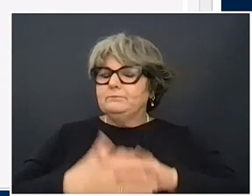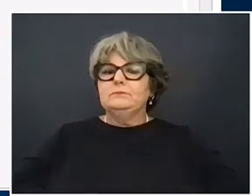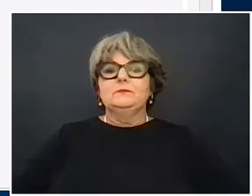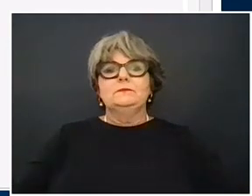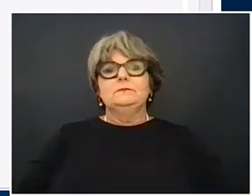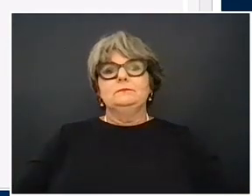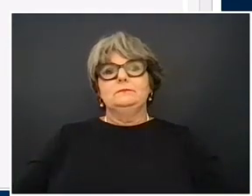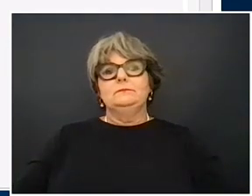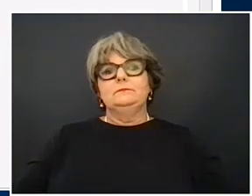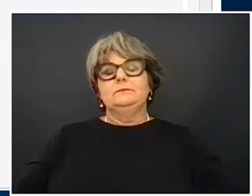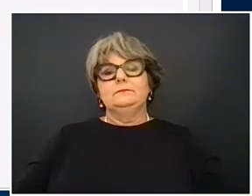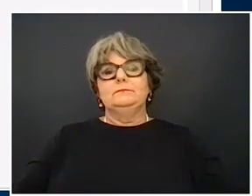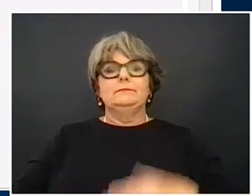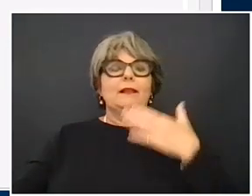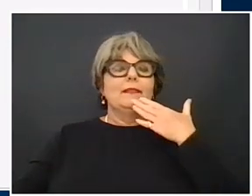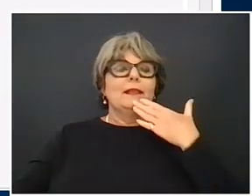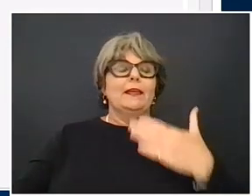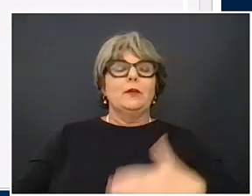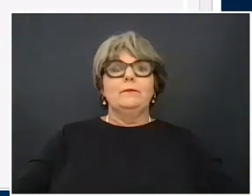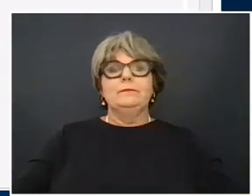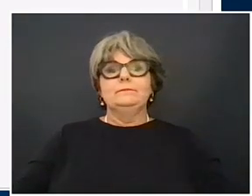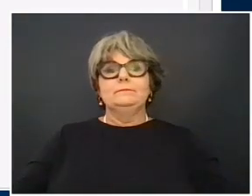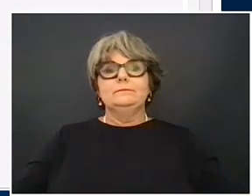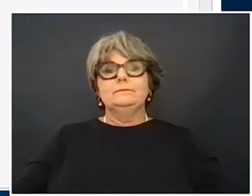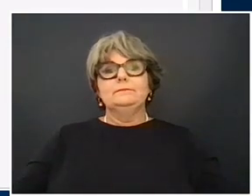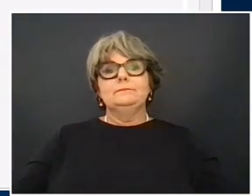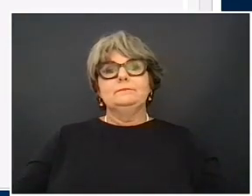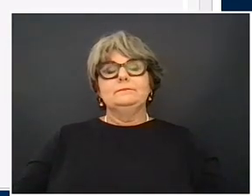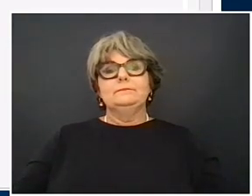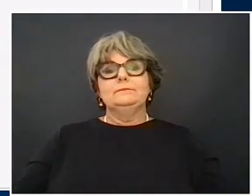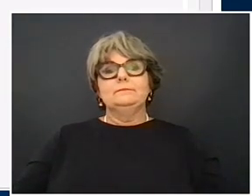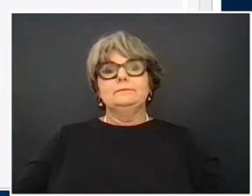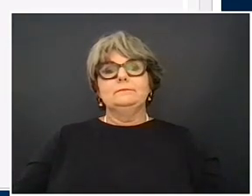Okay. Thank you. We have one last hand up, and that's